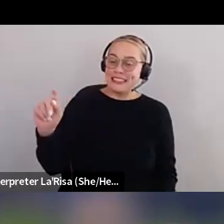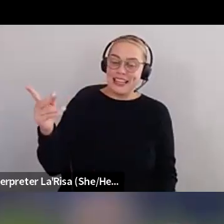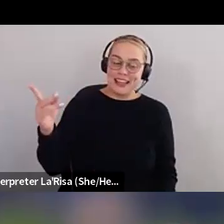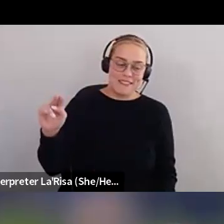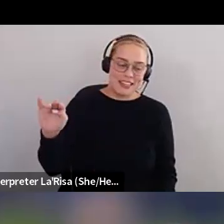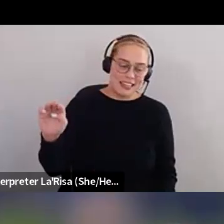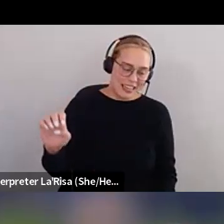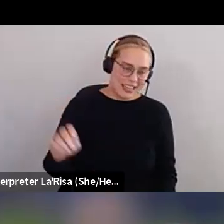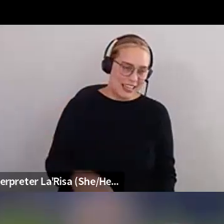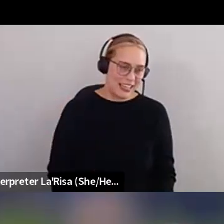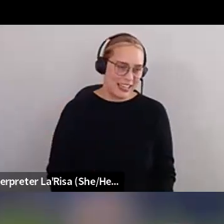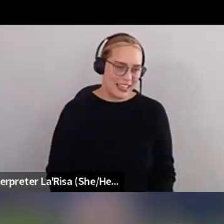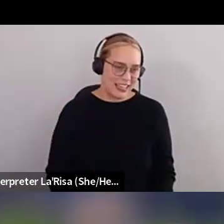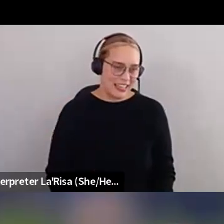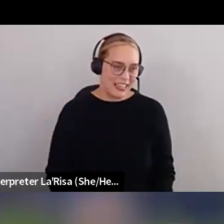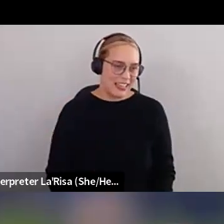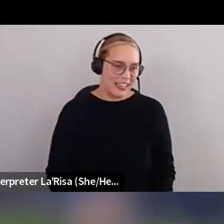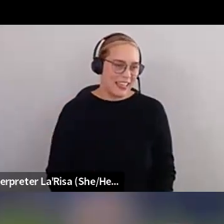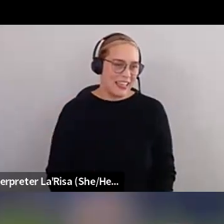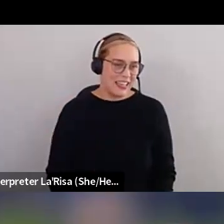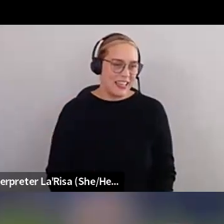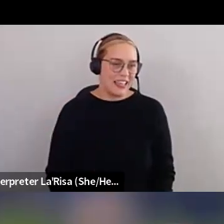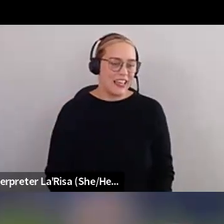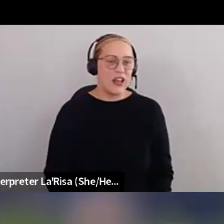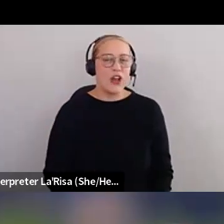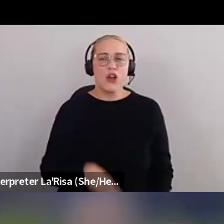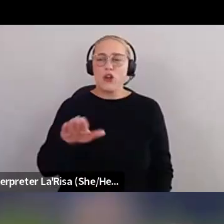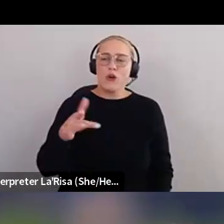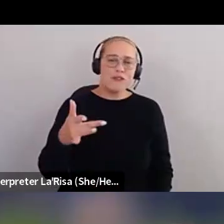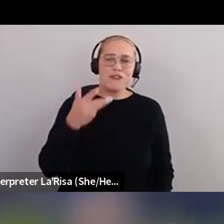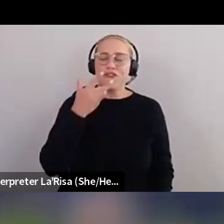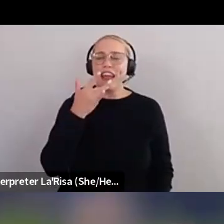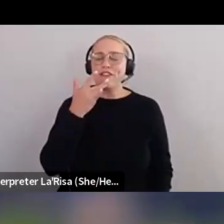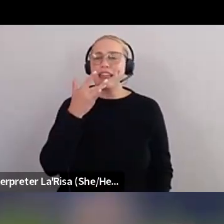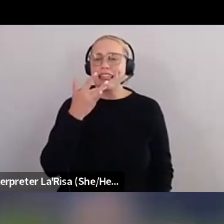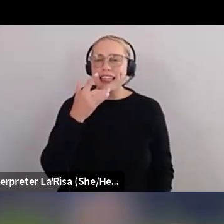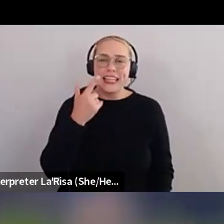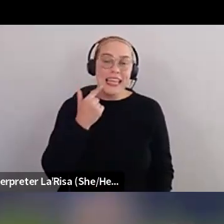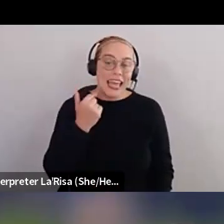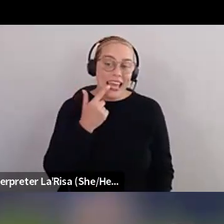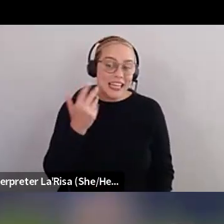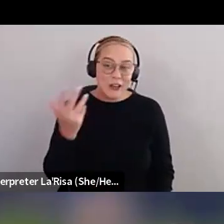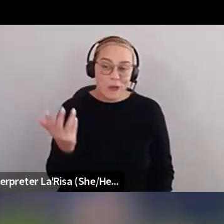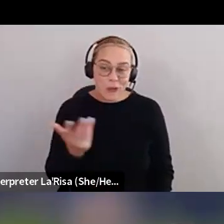the ADA? That is just sad and disappointing for you all.